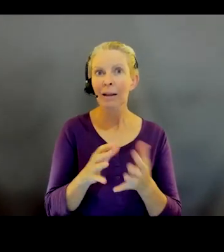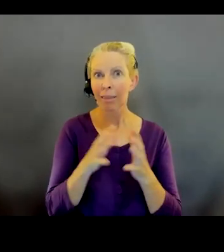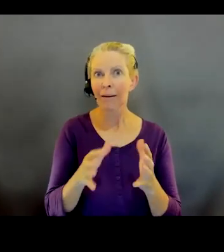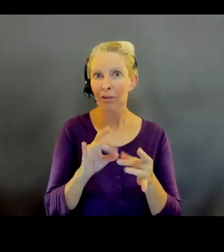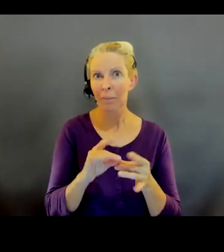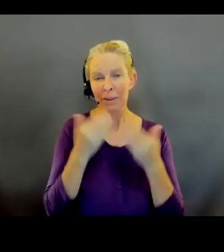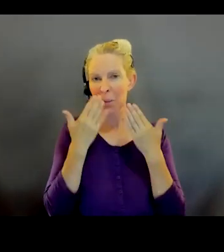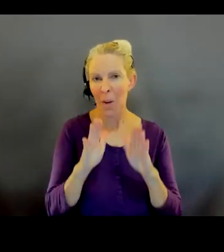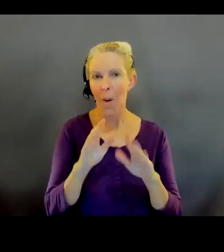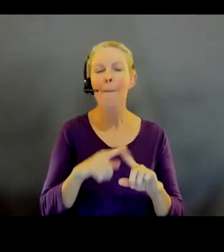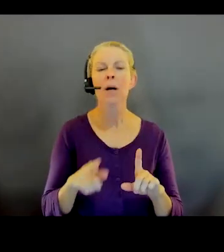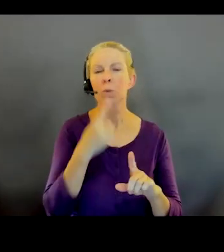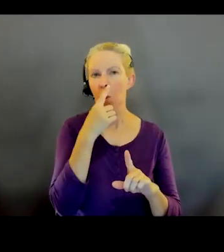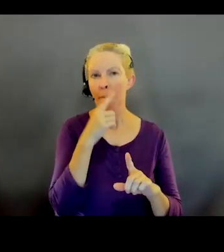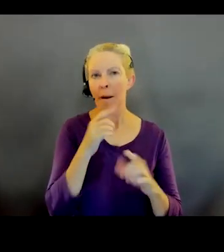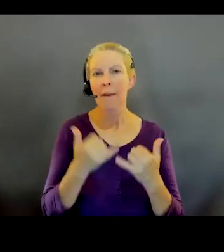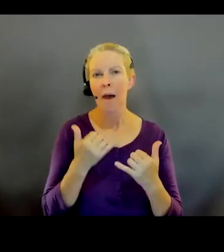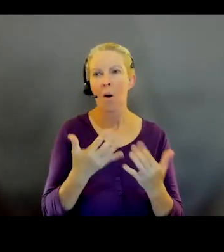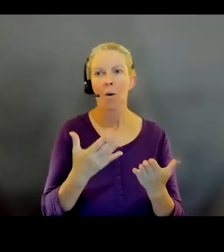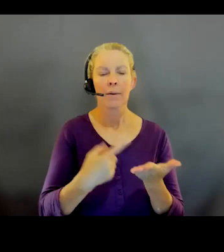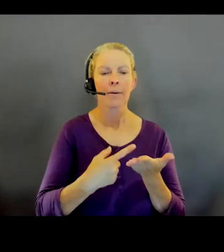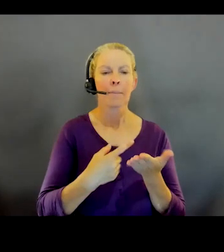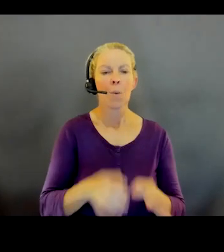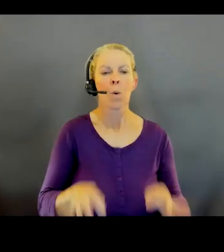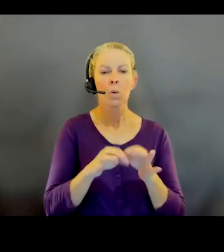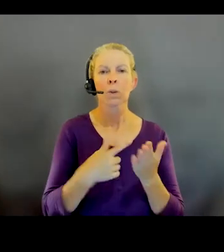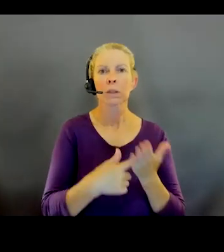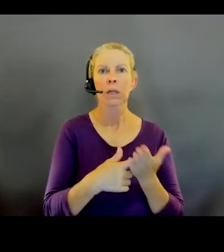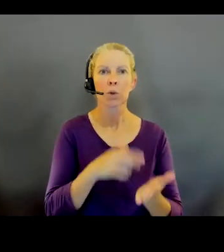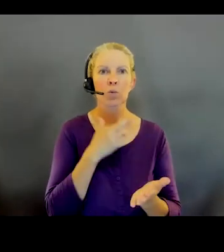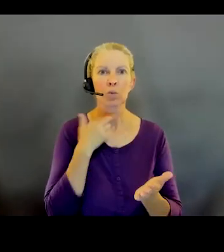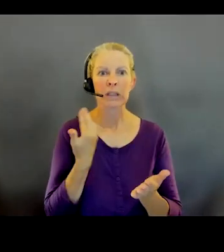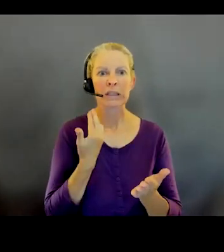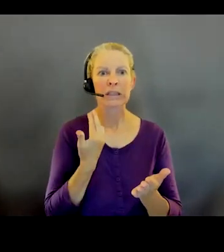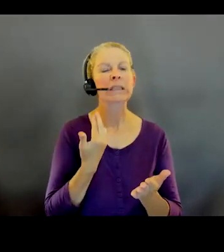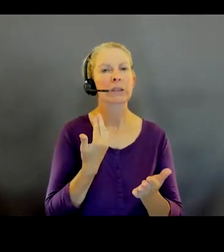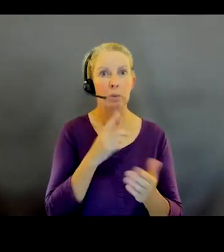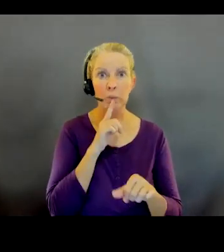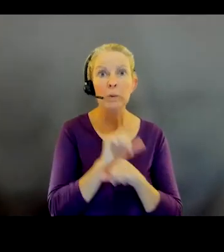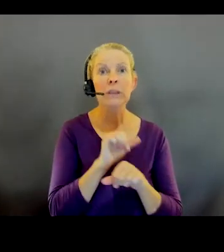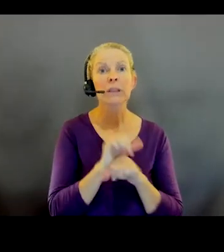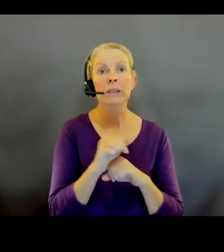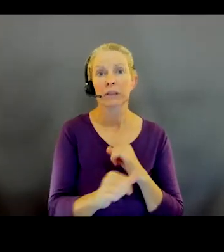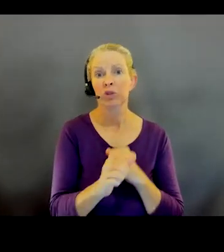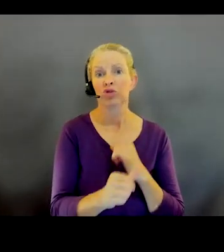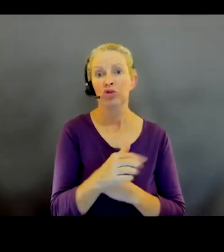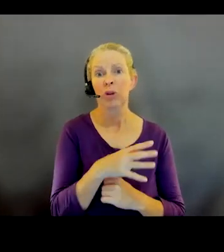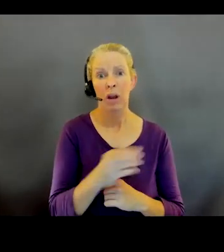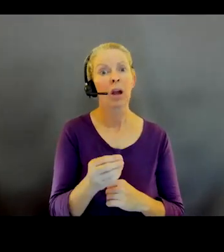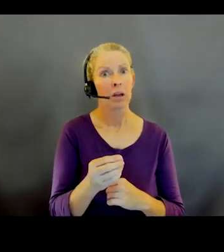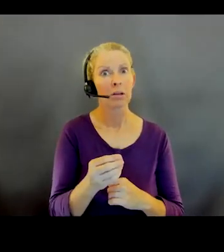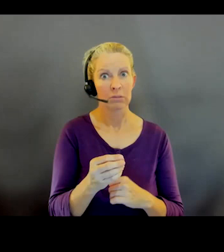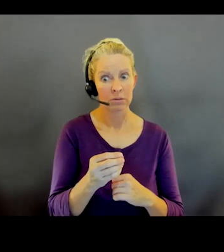switch and address the real and present dangers of artificial intelligence. Because there is a lot of